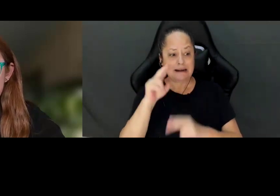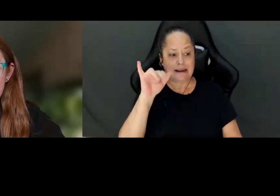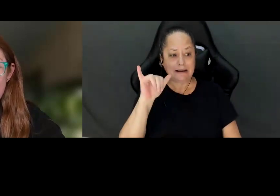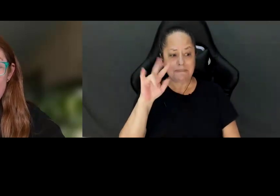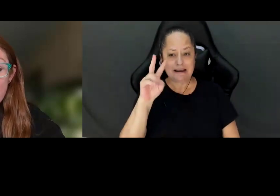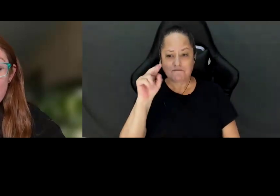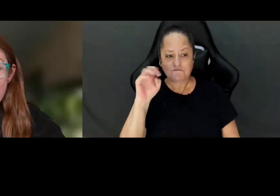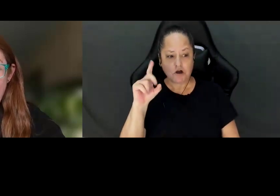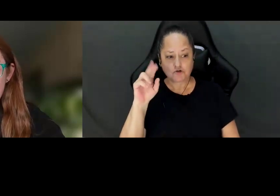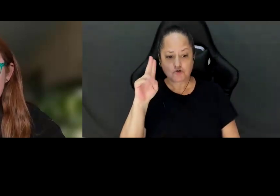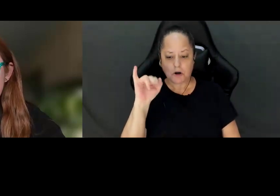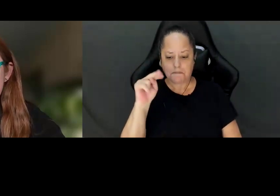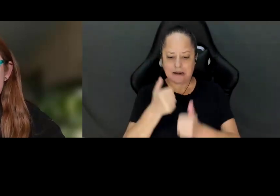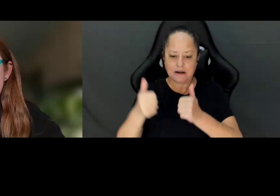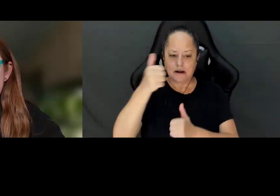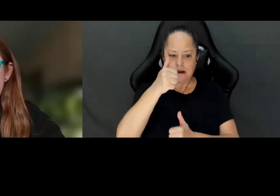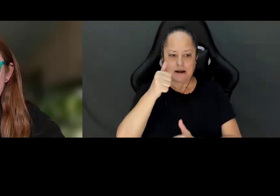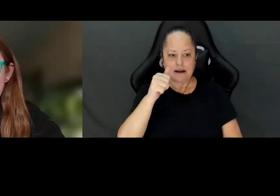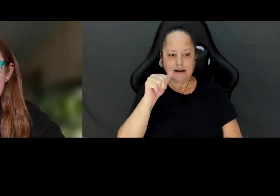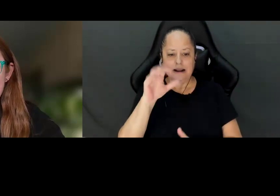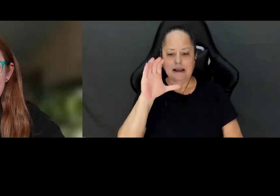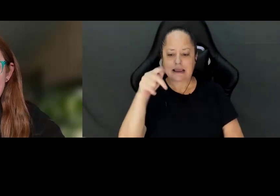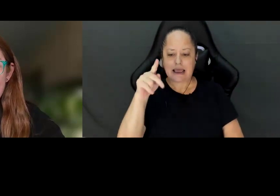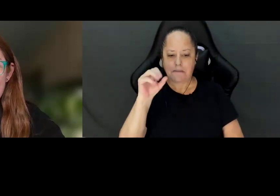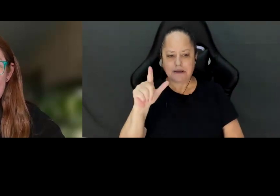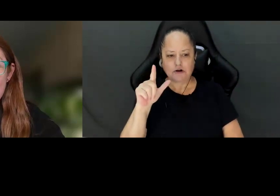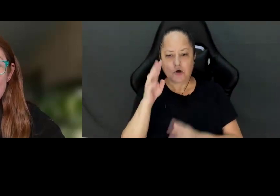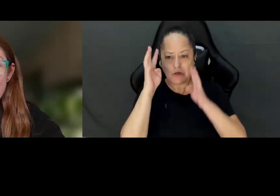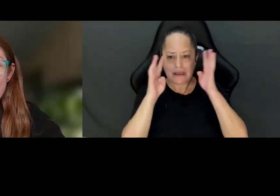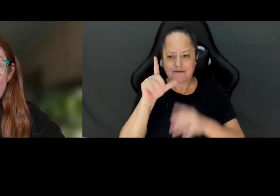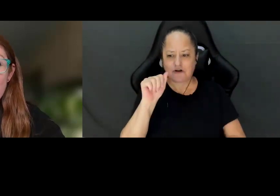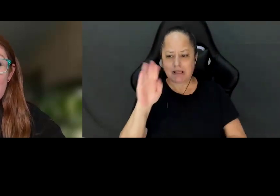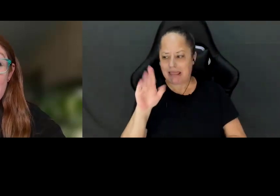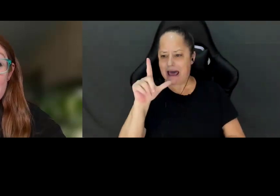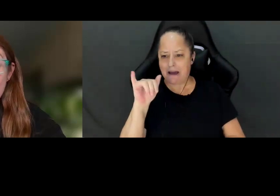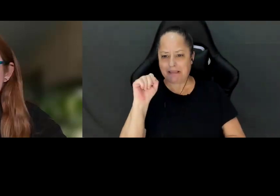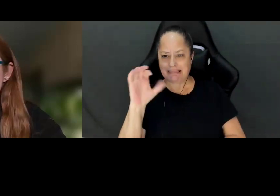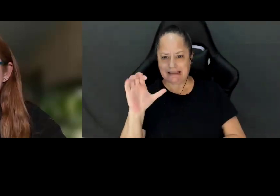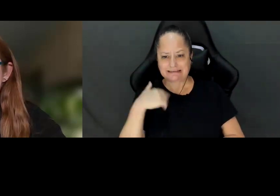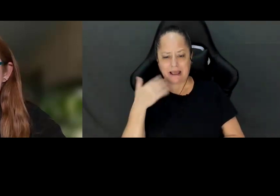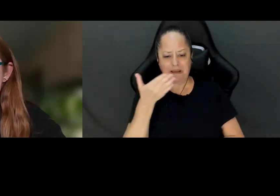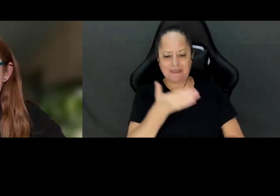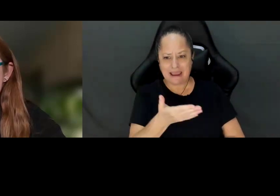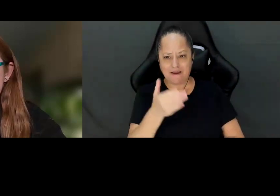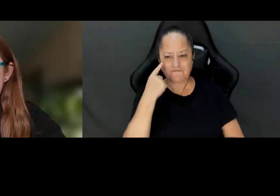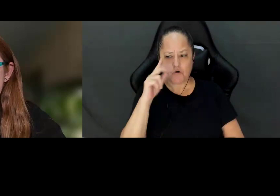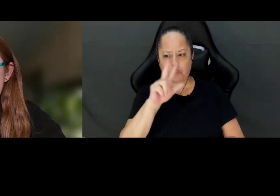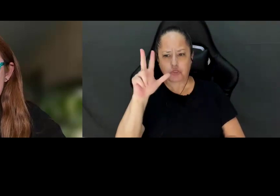I'm the Director of The Capital Innovation Lab at LISC. I have been with LISC for three and a half years now.